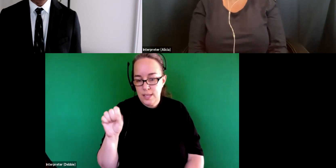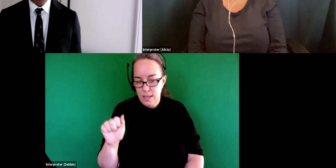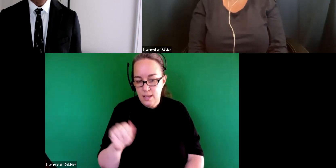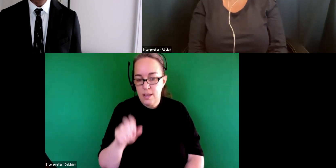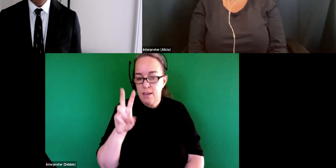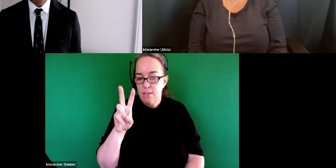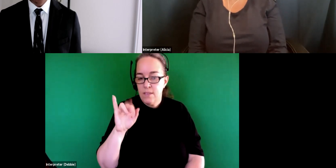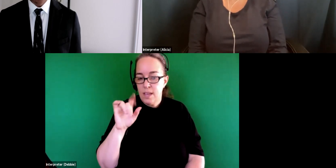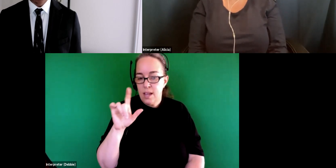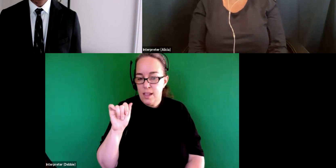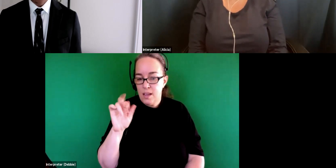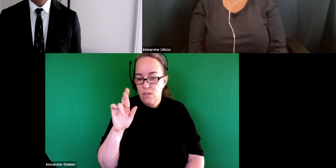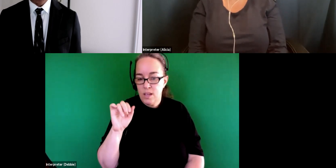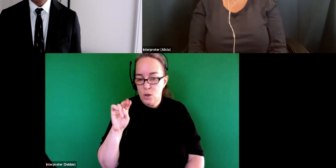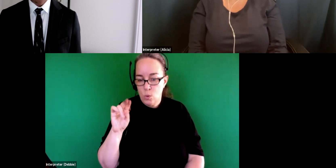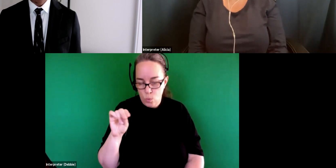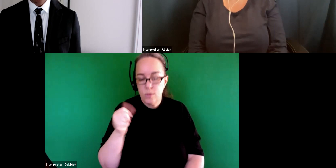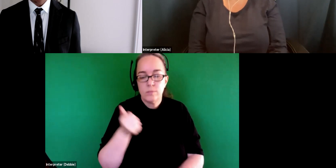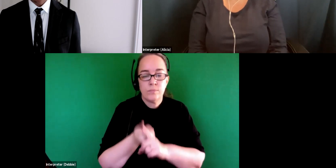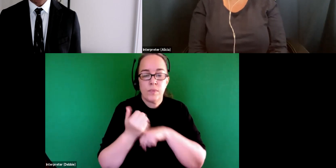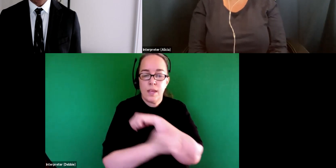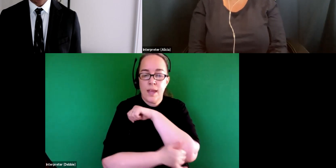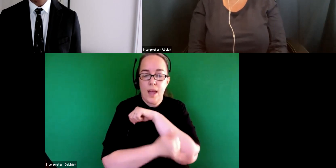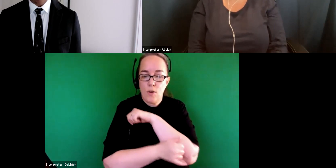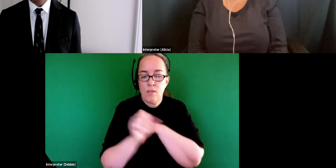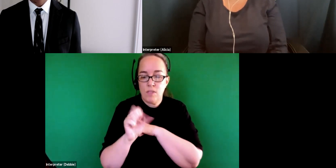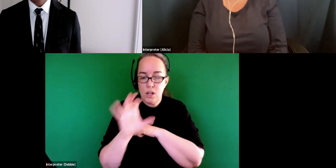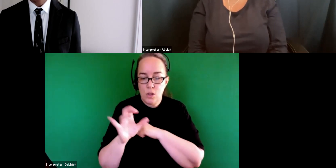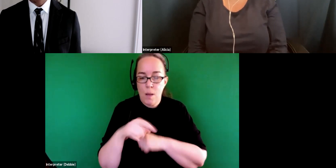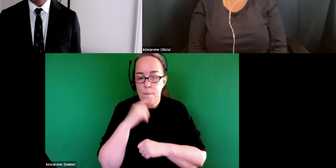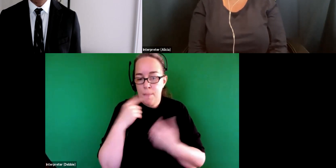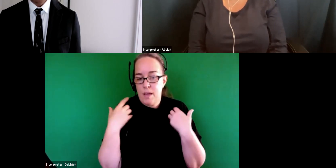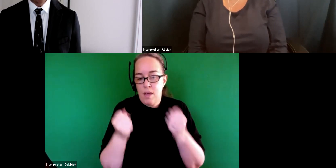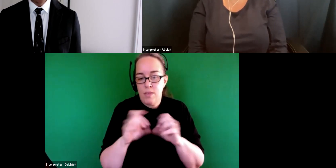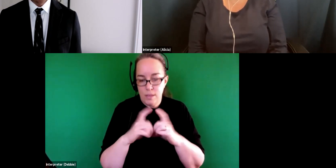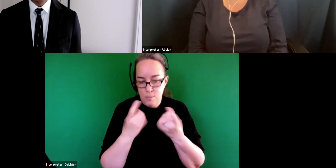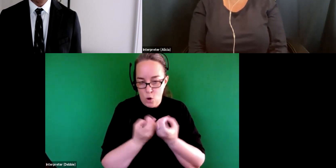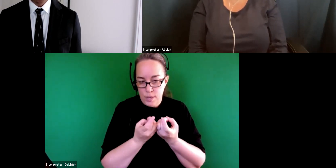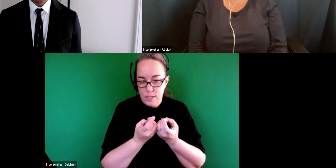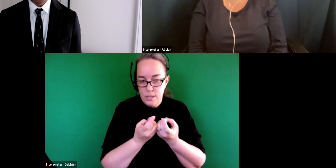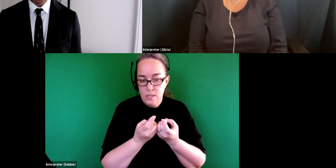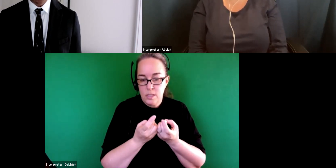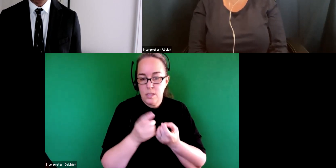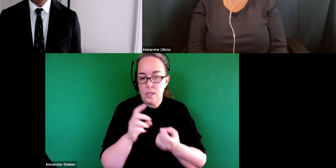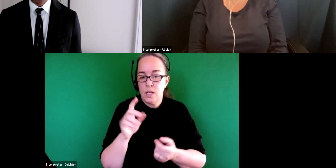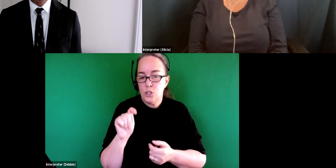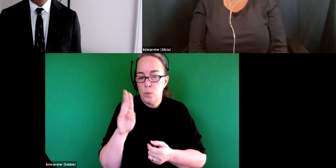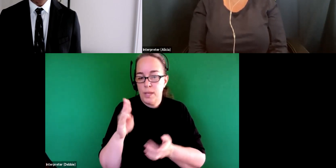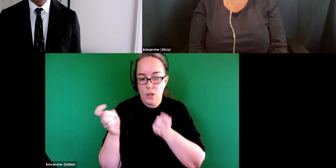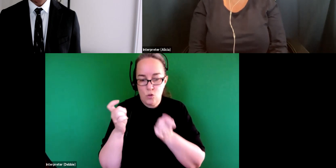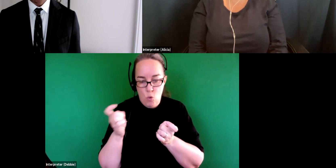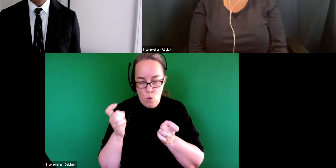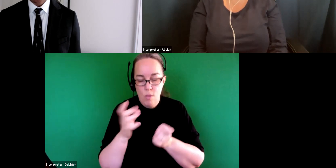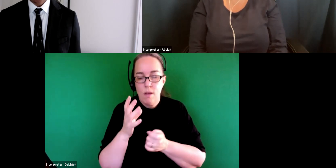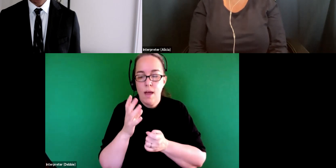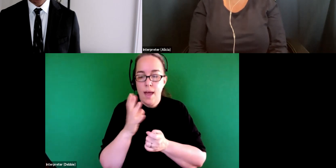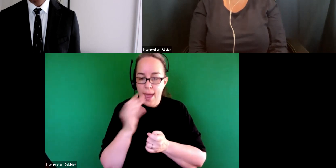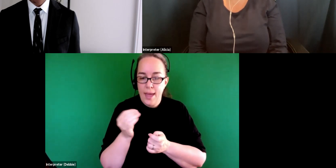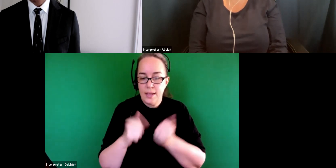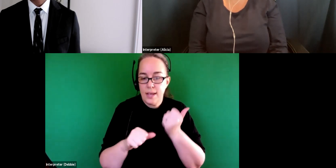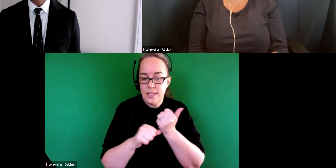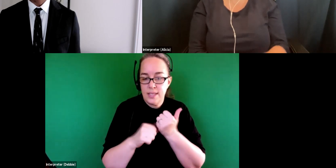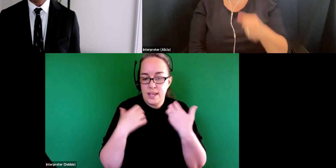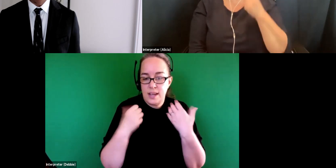Ram Subramaniam (He/him): Dr Elsevier Reno is the county of Santa Clara public health departments tuberculosis Controller and is an assistant health officer for the department.